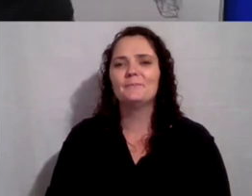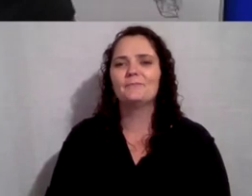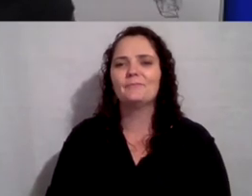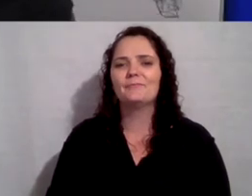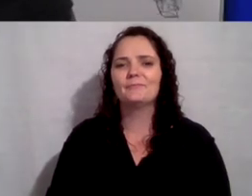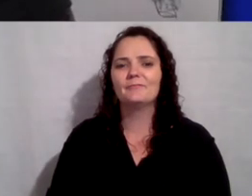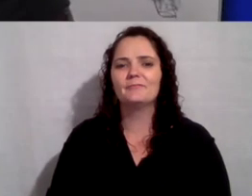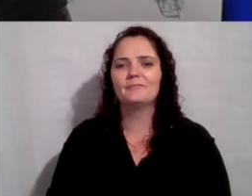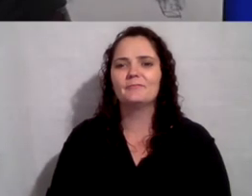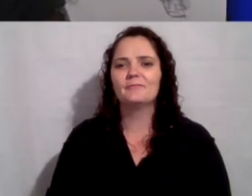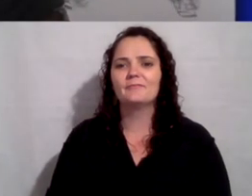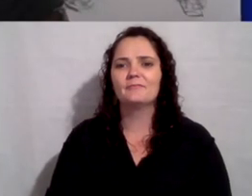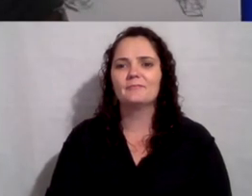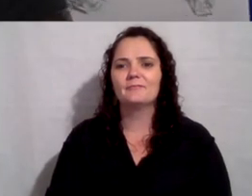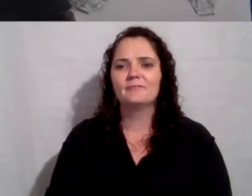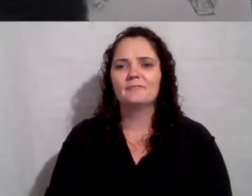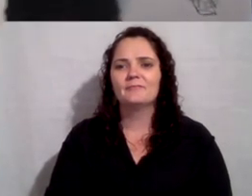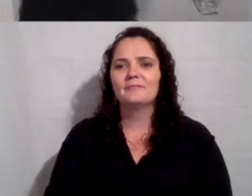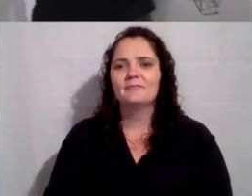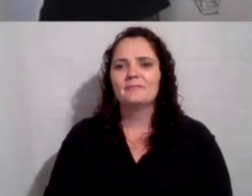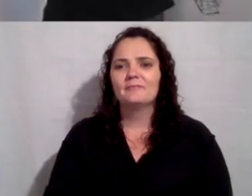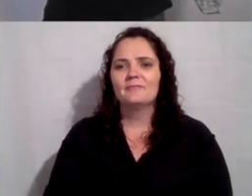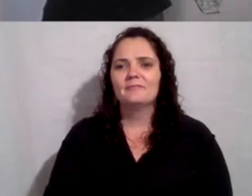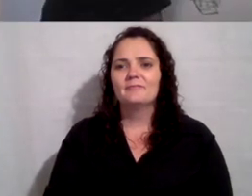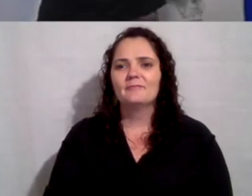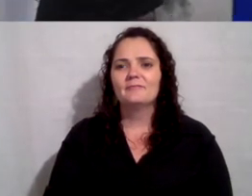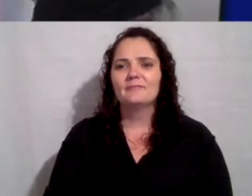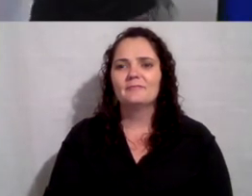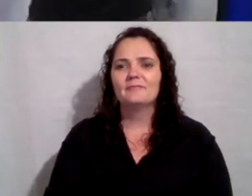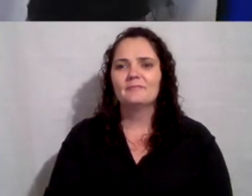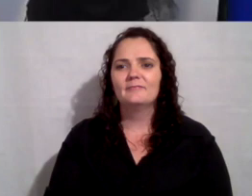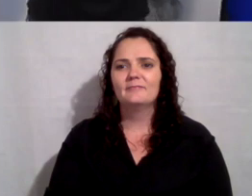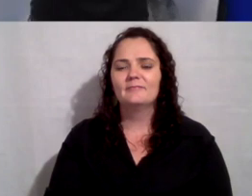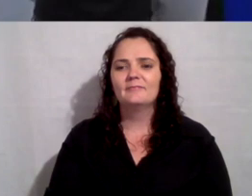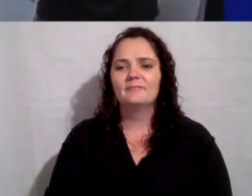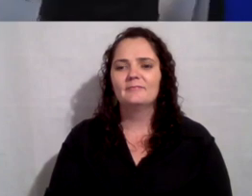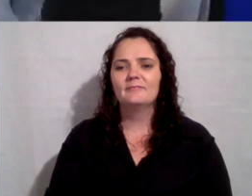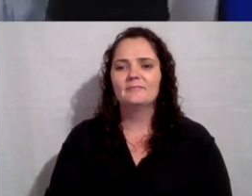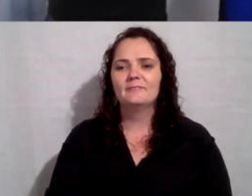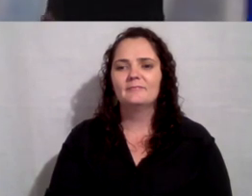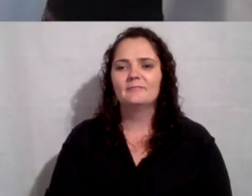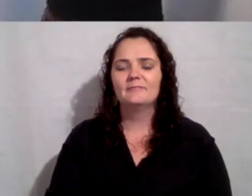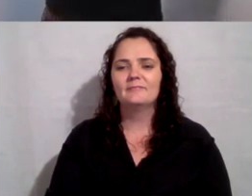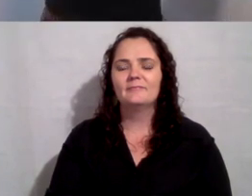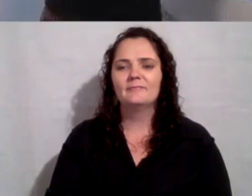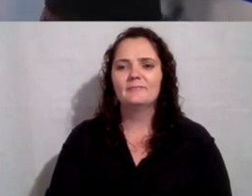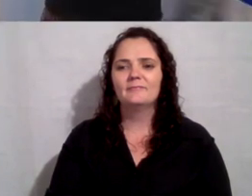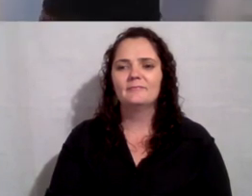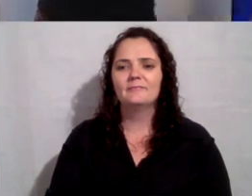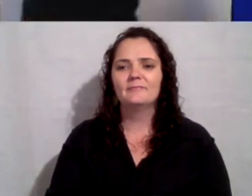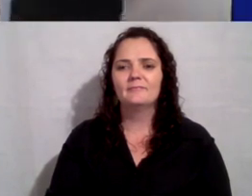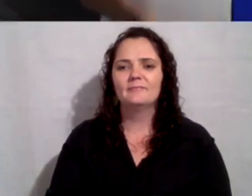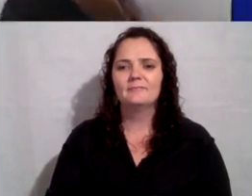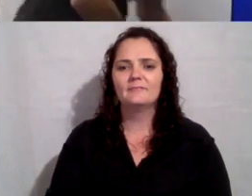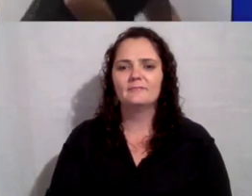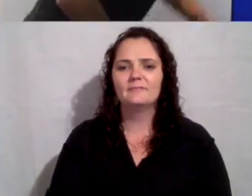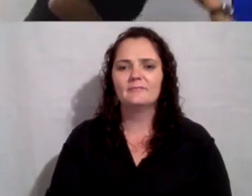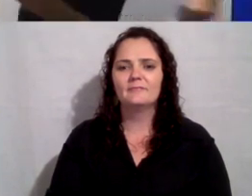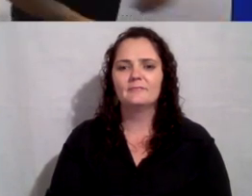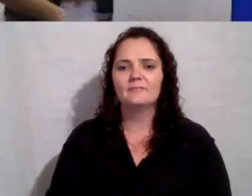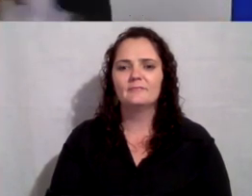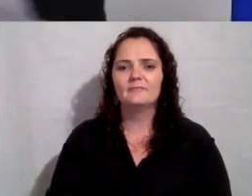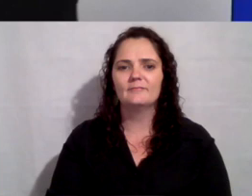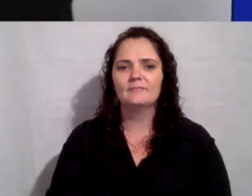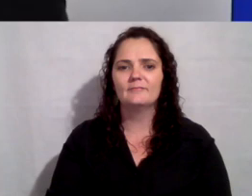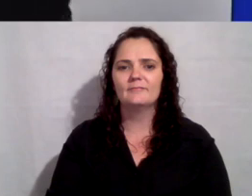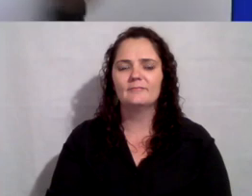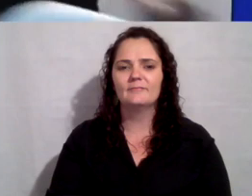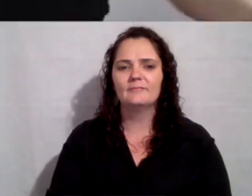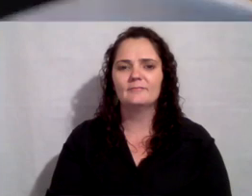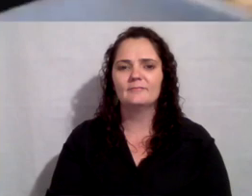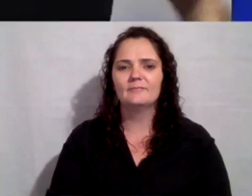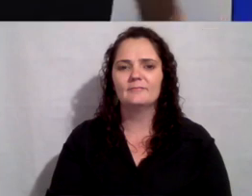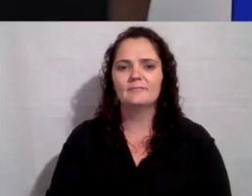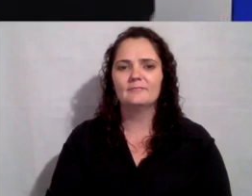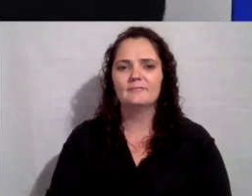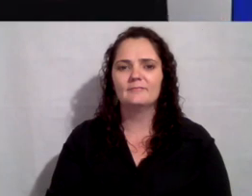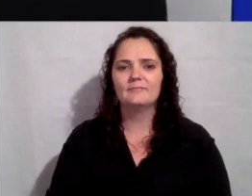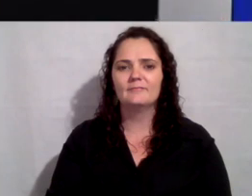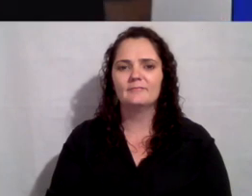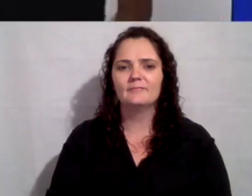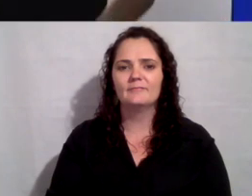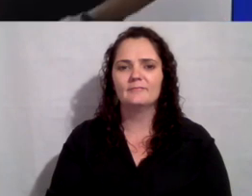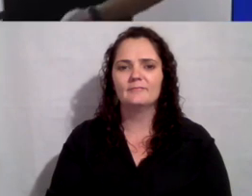get mine set up here, there we go, get that out of the way okay